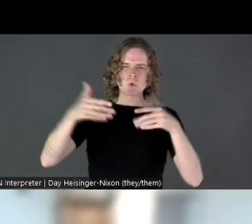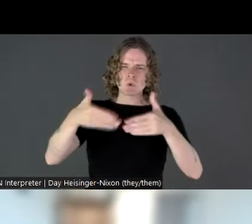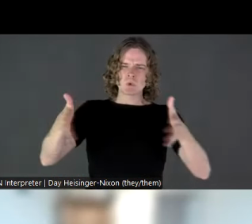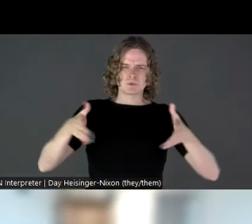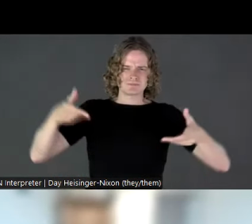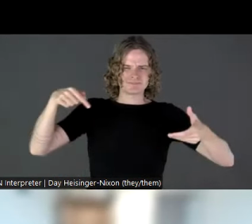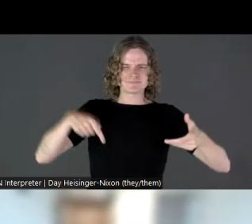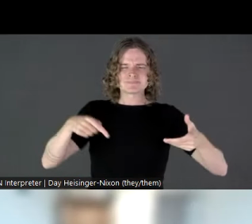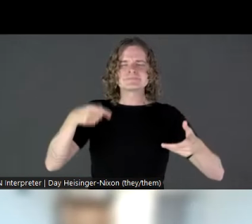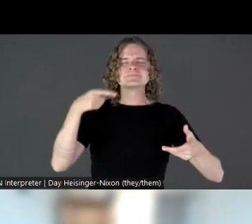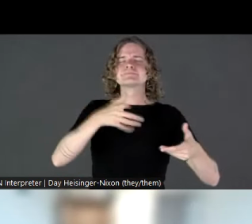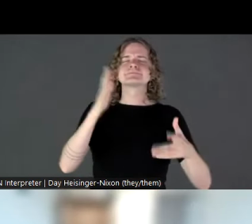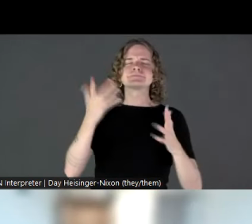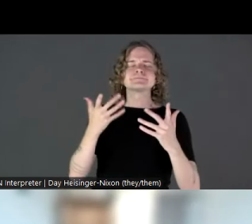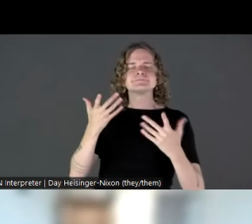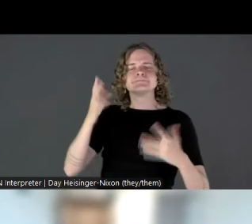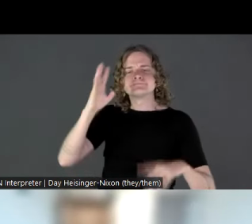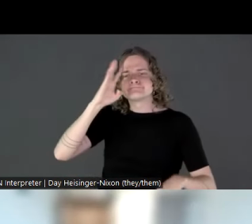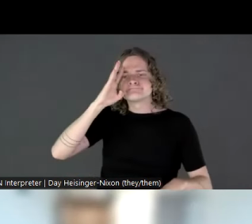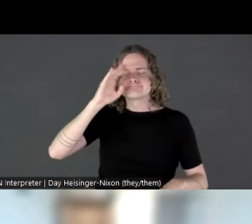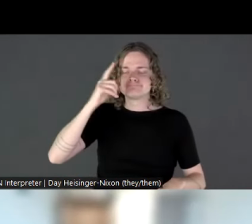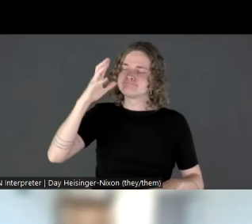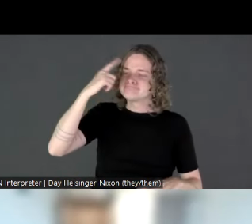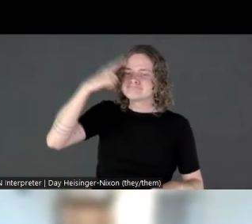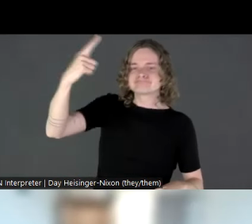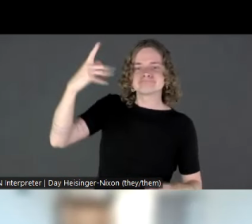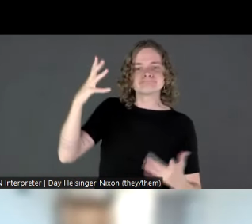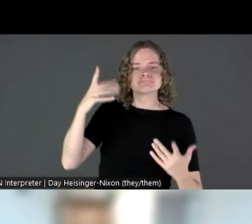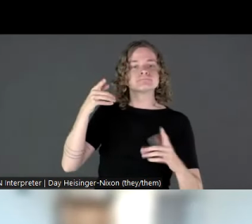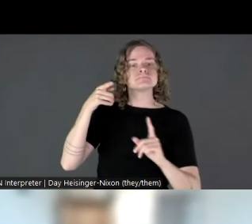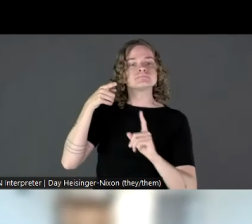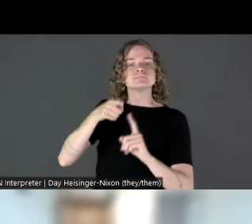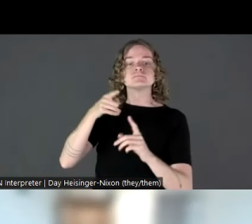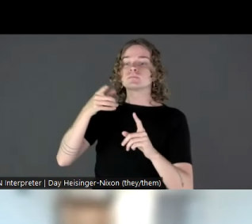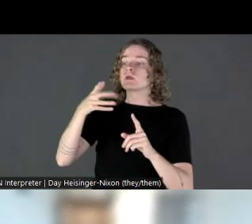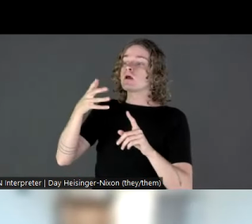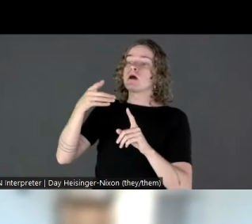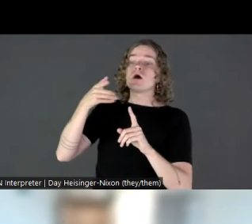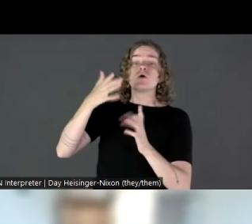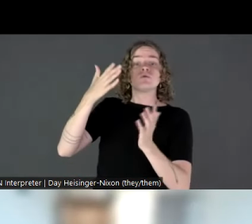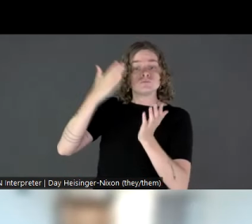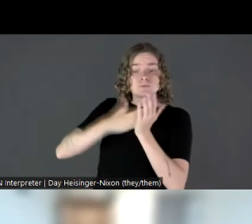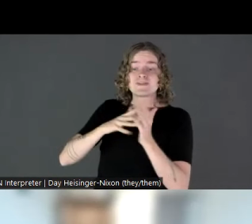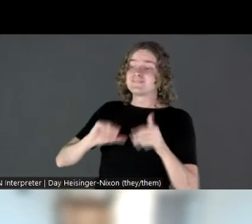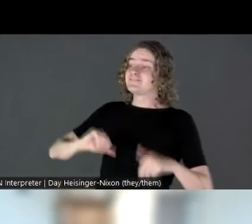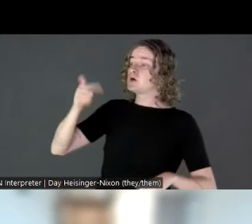a lot of our colleagues and I imagine that many of you are also hearing in your work, which is great that it is which is it is great to have guidance,